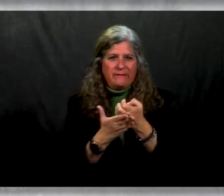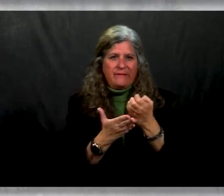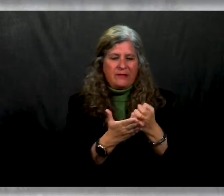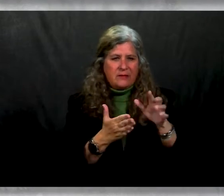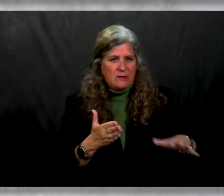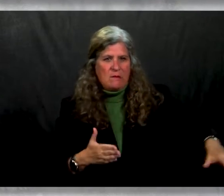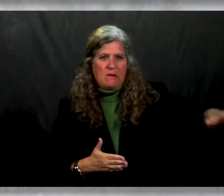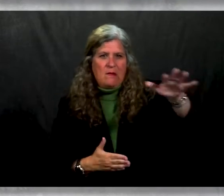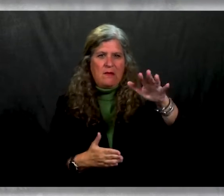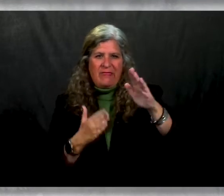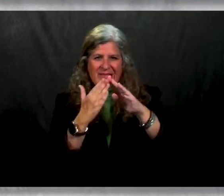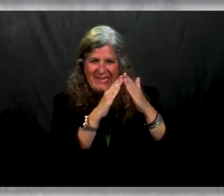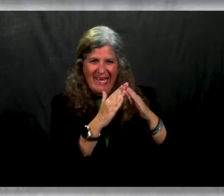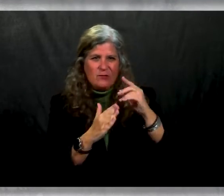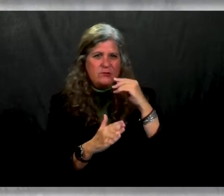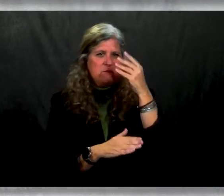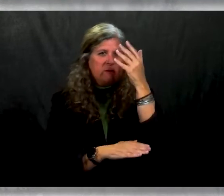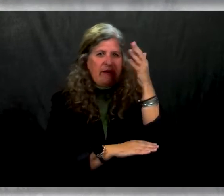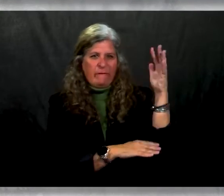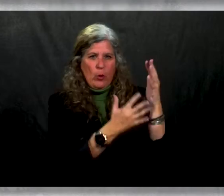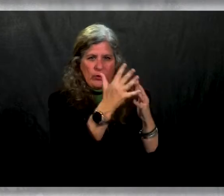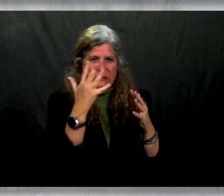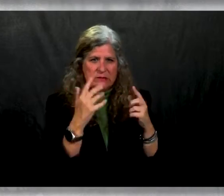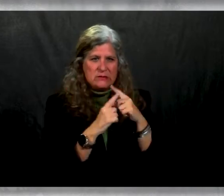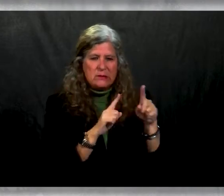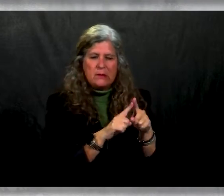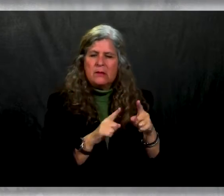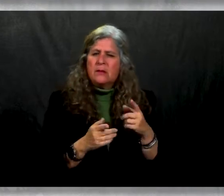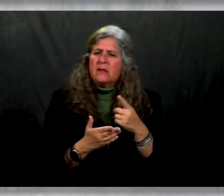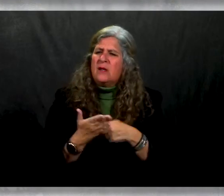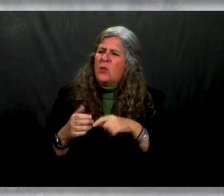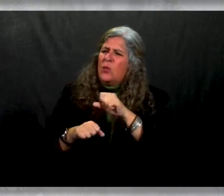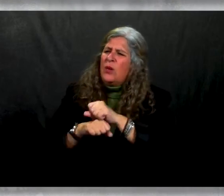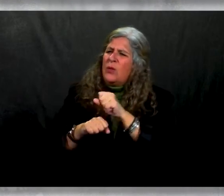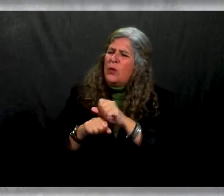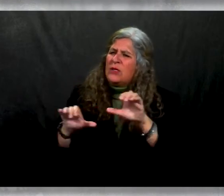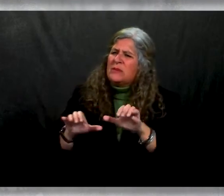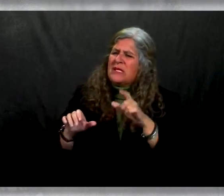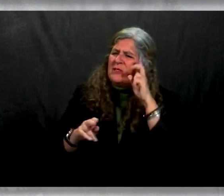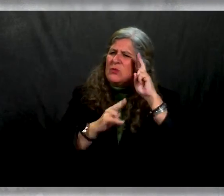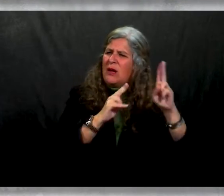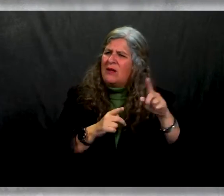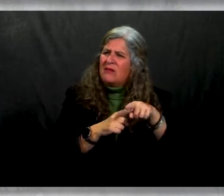and forests of Eastern Europe And what work has been done presently to honor these victims?